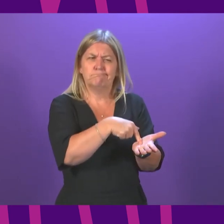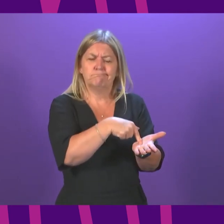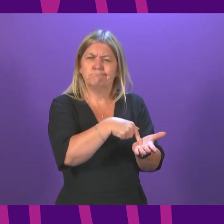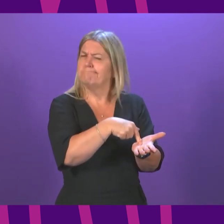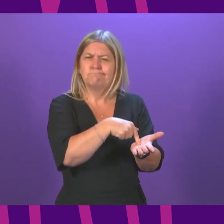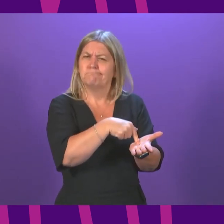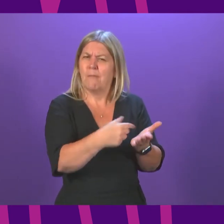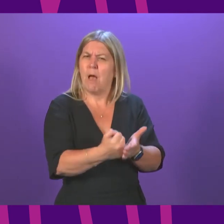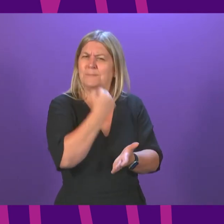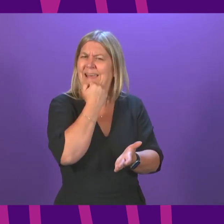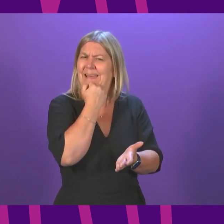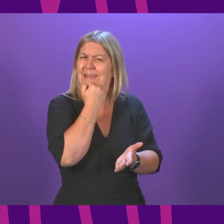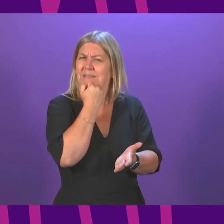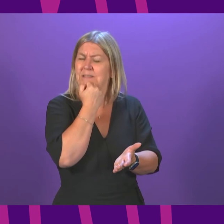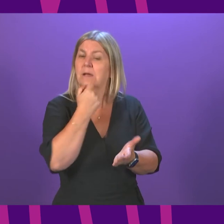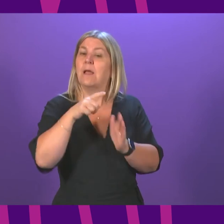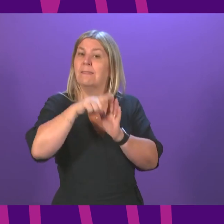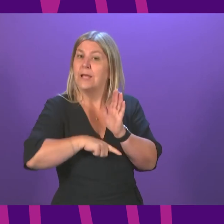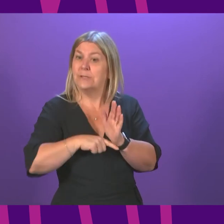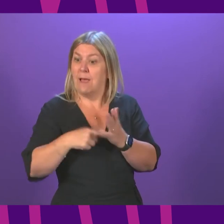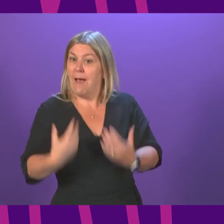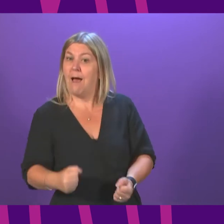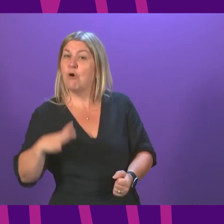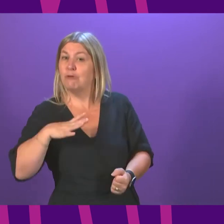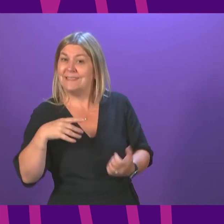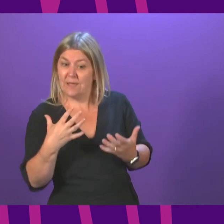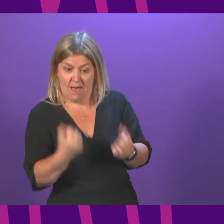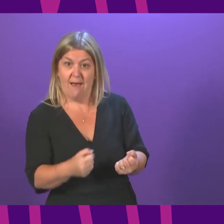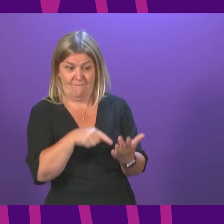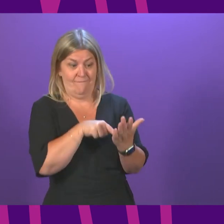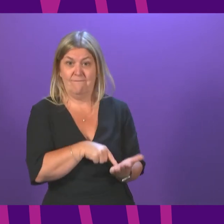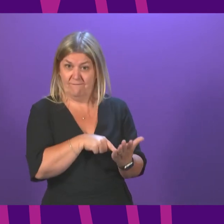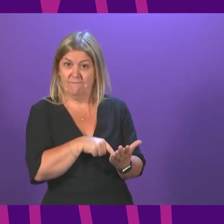“update a range of existing legislative measures which support various aspects of